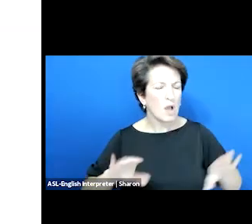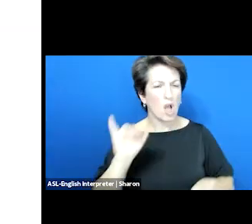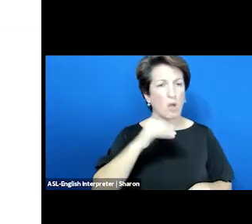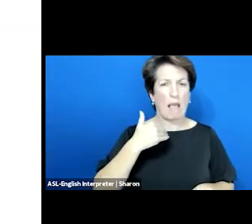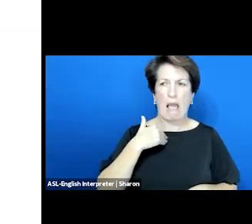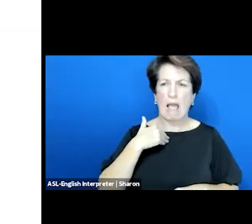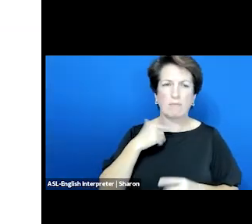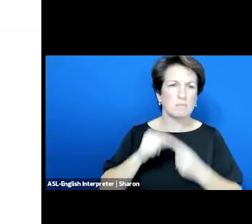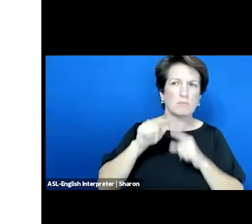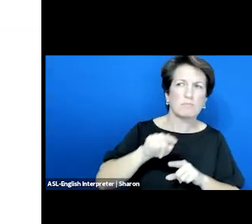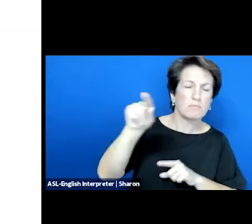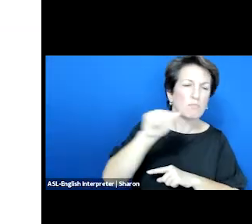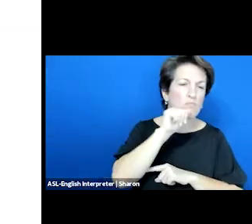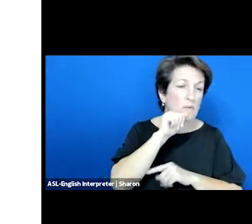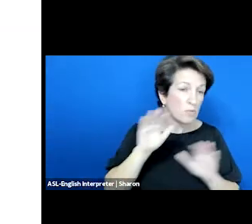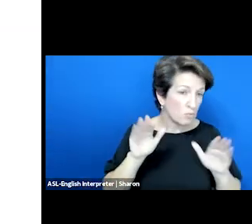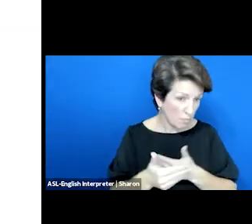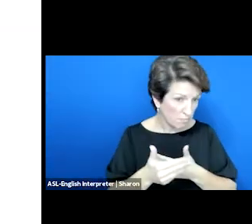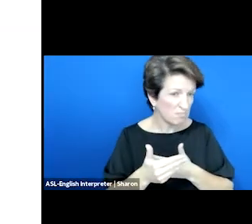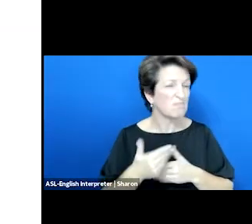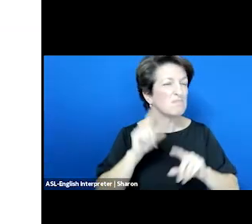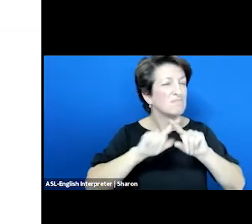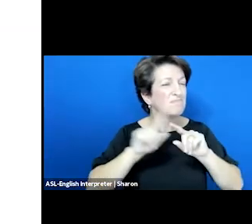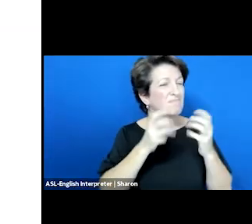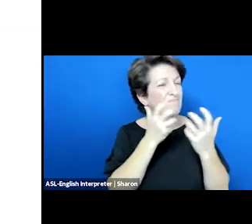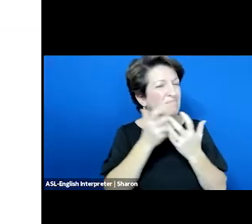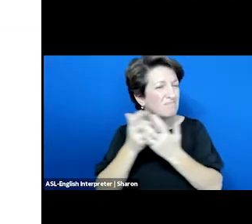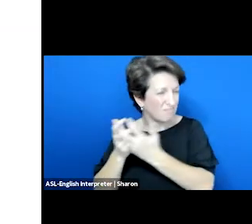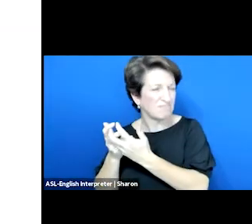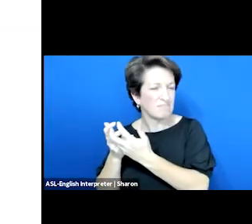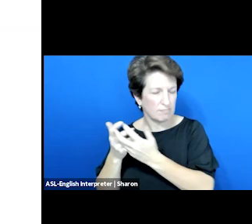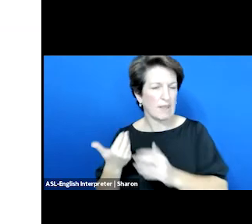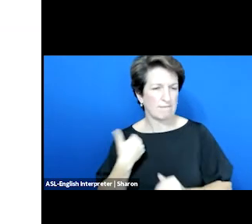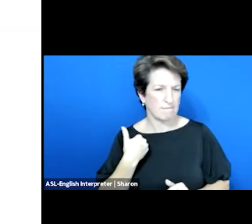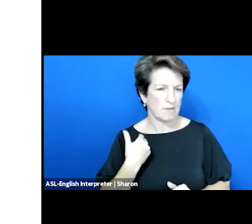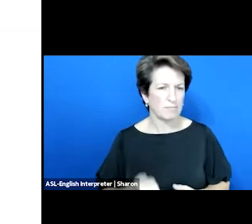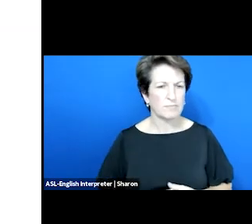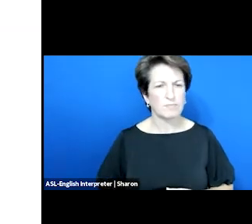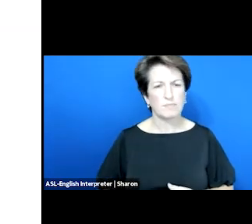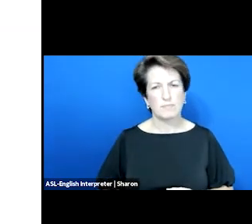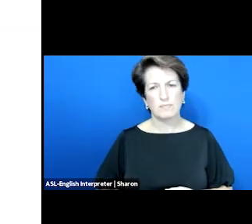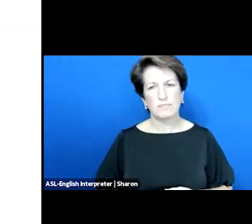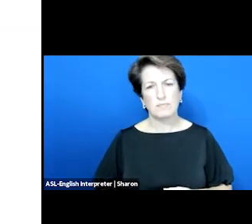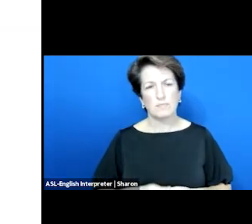There is parking near the entrance,